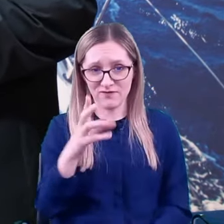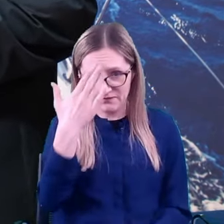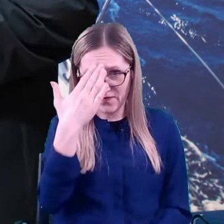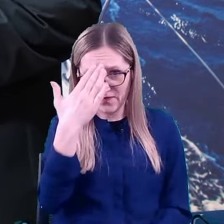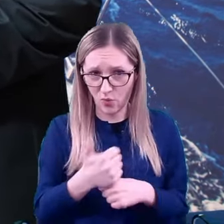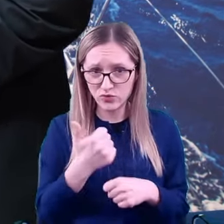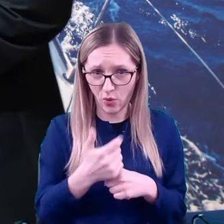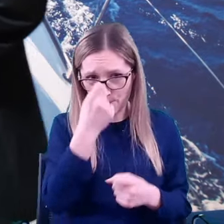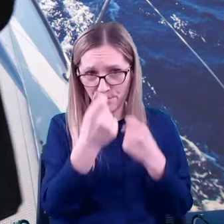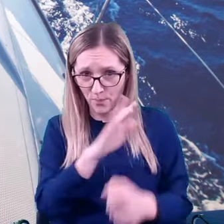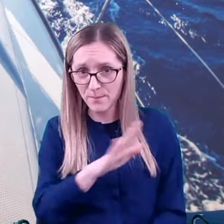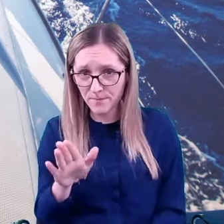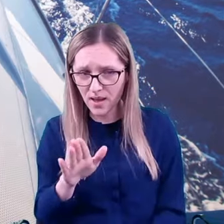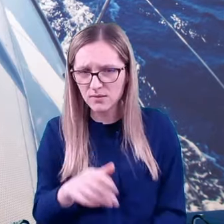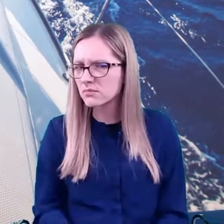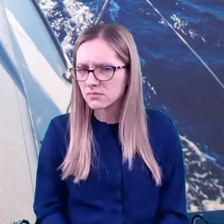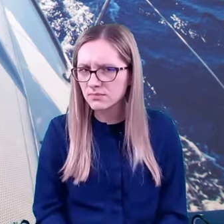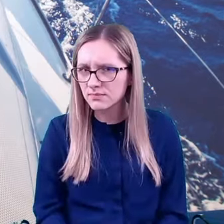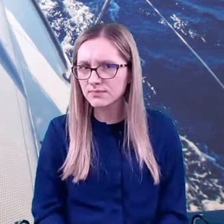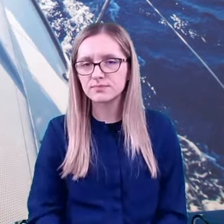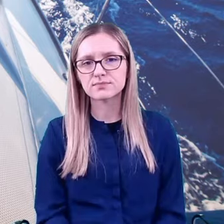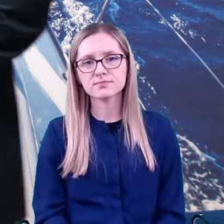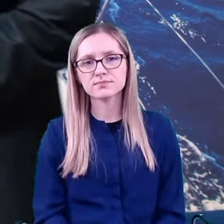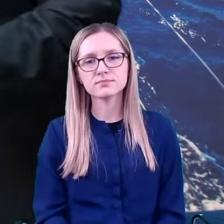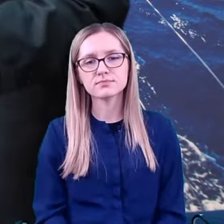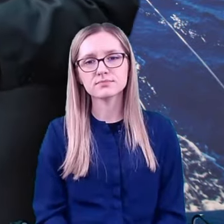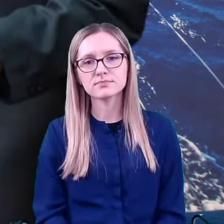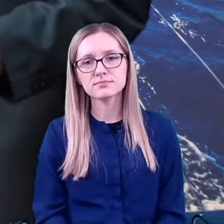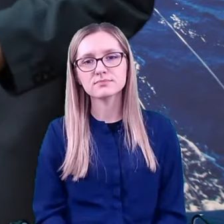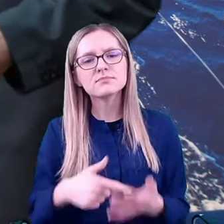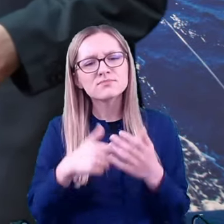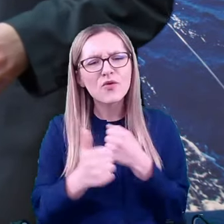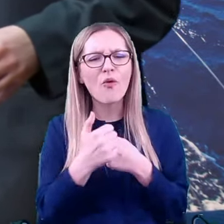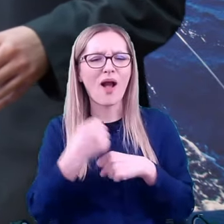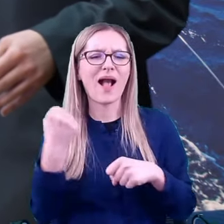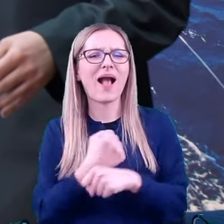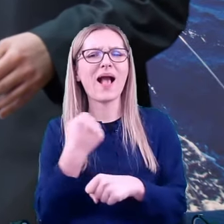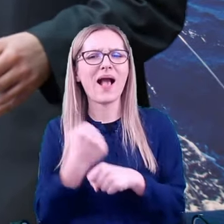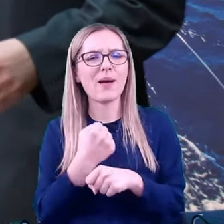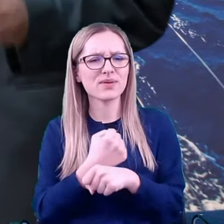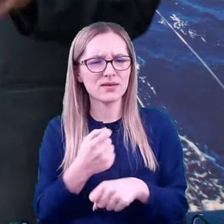Say again. No, I mean gemstones. Have you ever played Dungeons&Dragons?